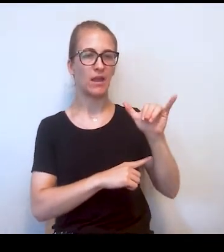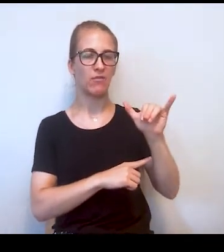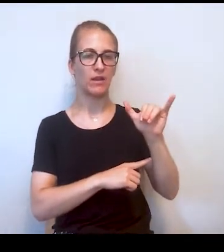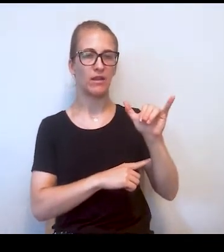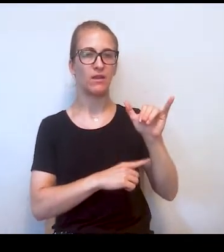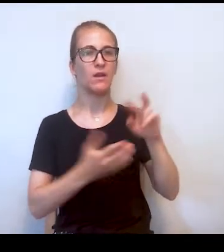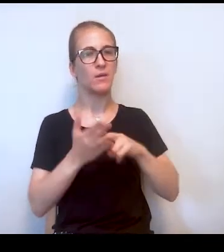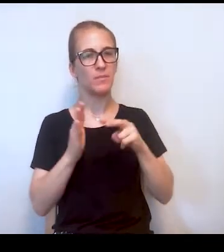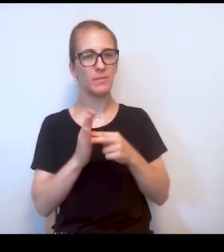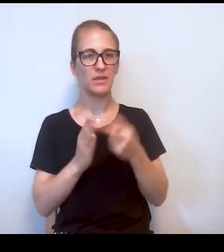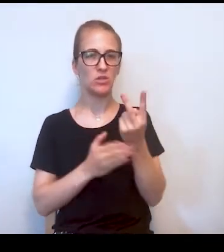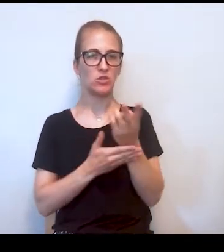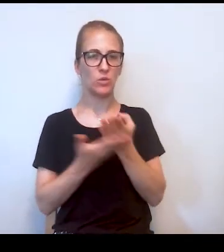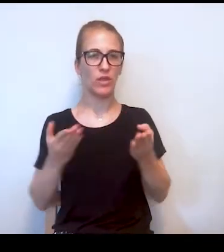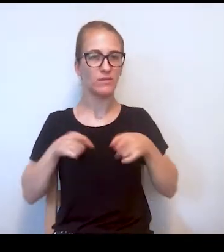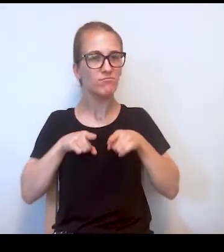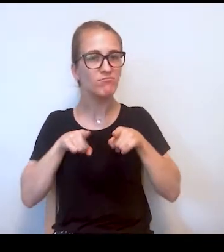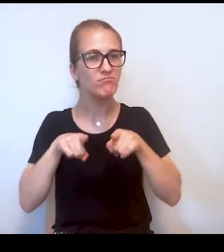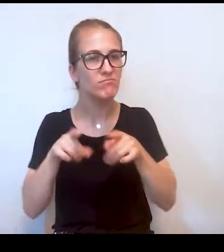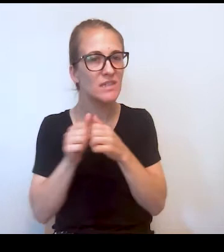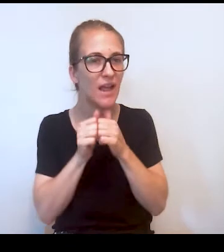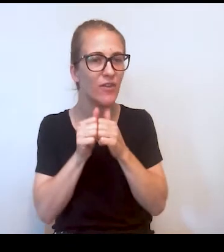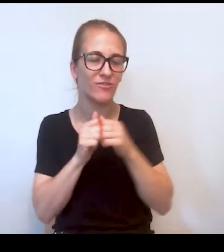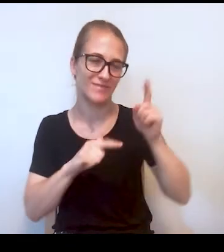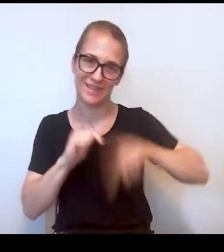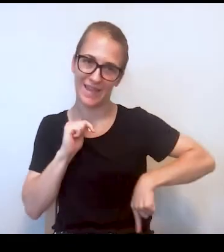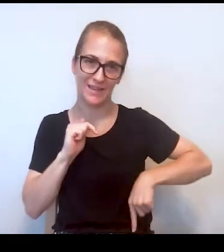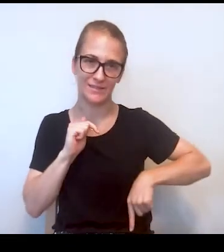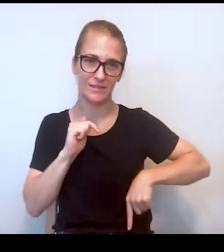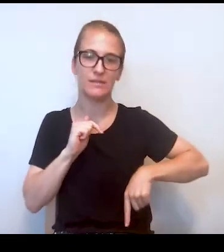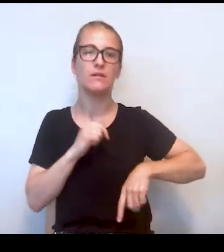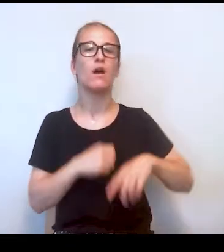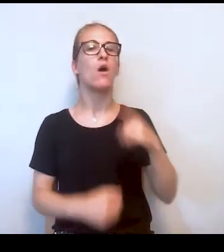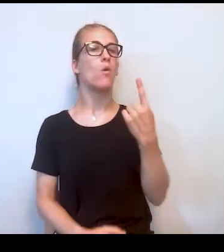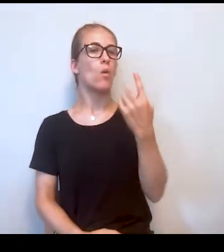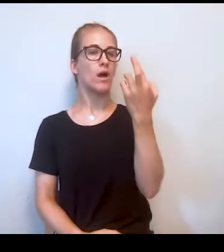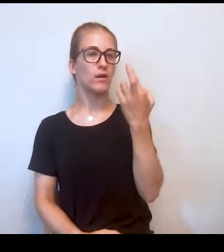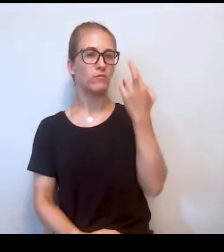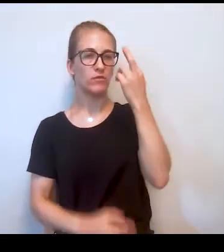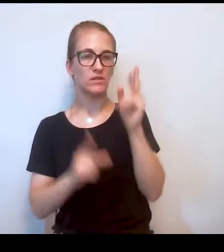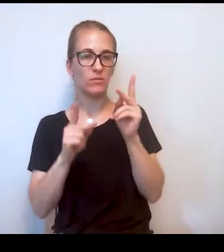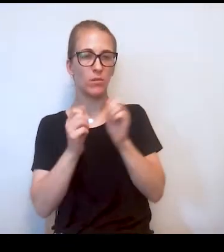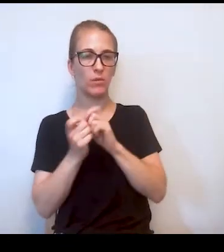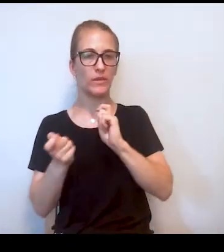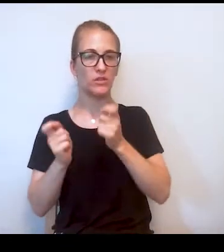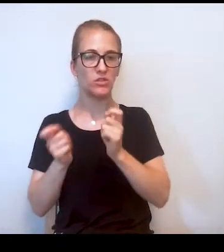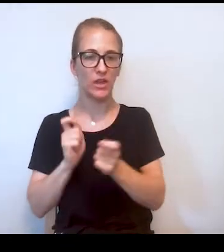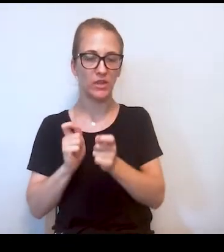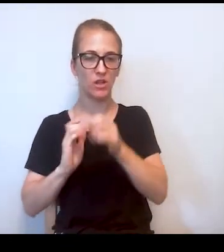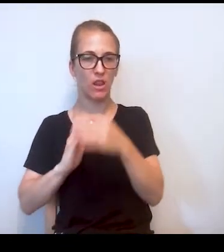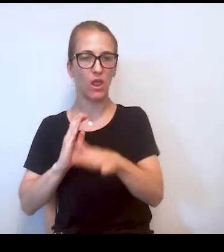one of the reasons that people with fluctuating disabilities maybe aren't as supported